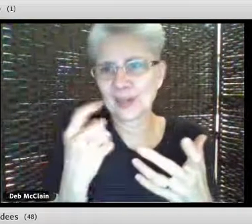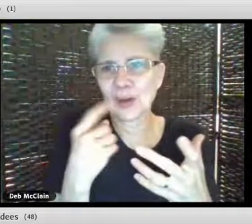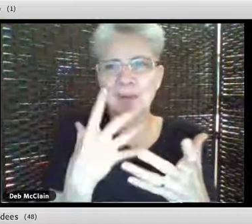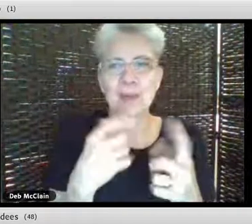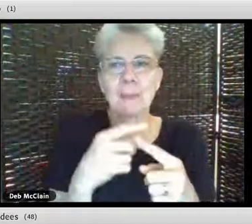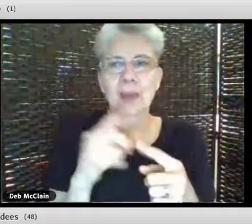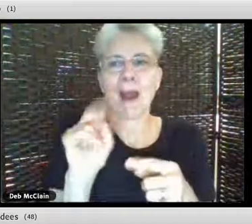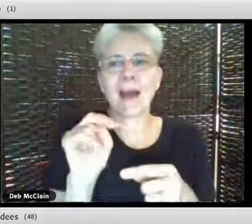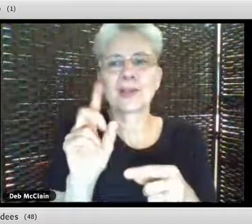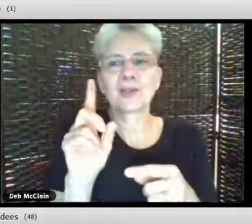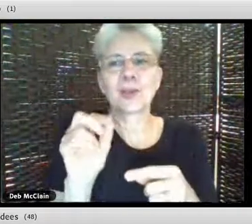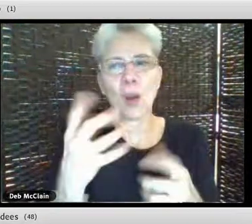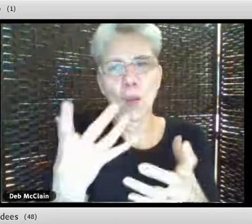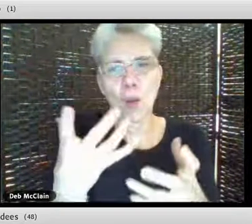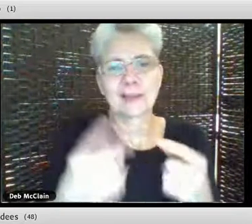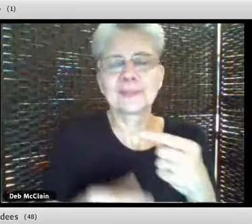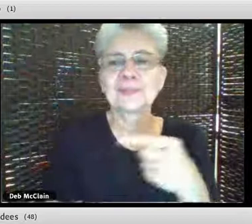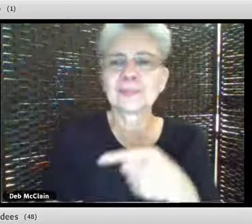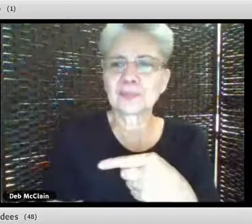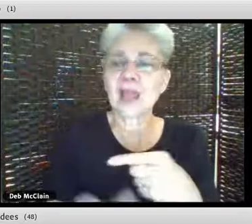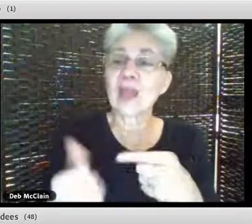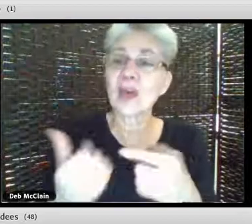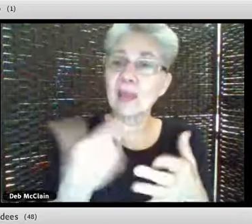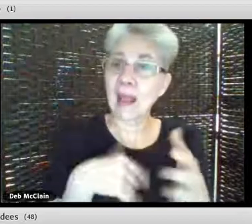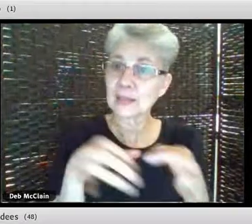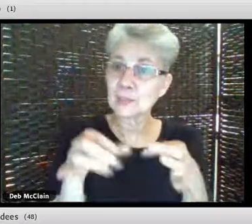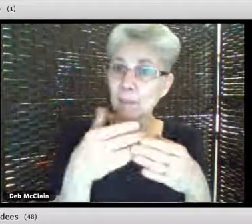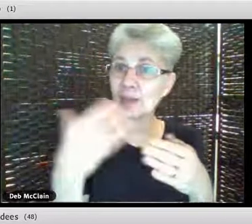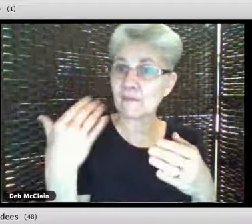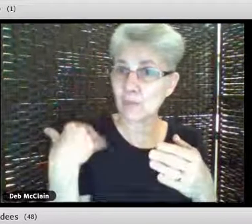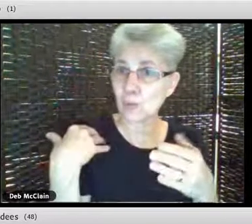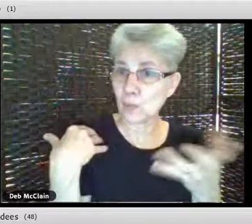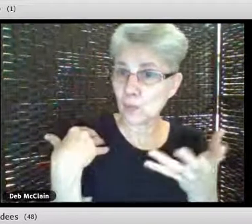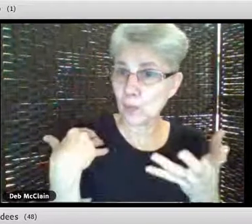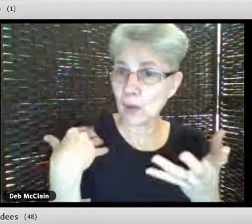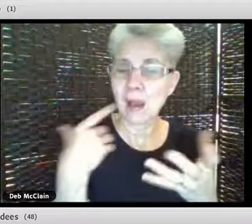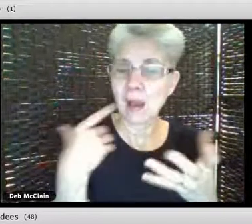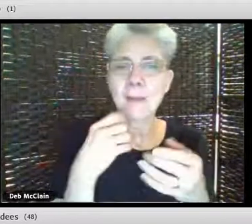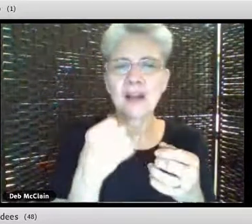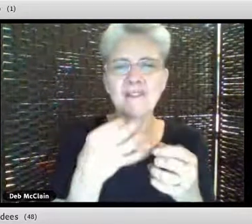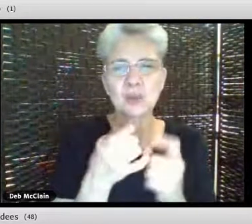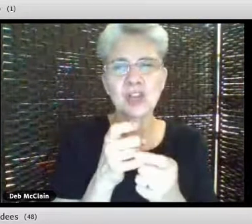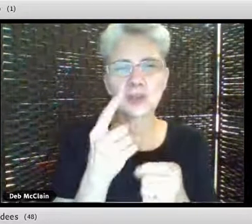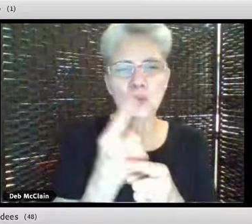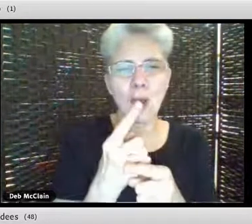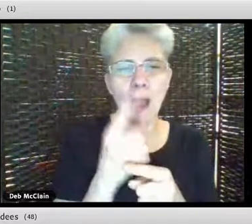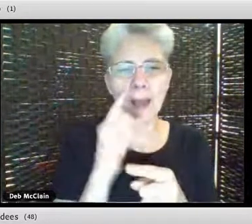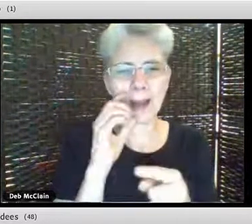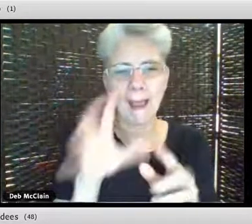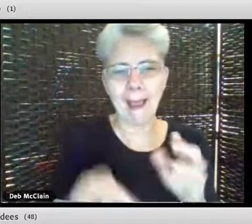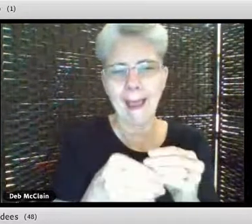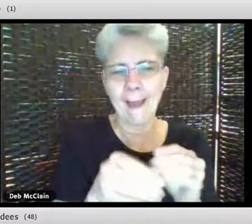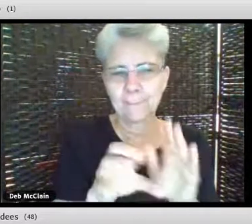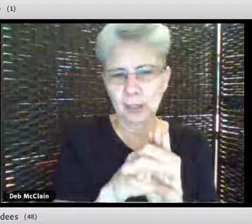I don't know what I do, but sometimes I make mistakes, so I like to be able to undo. Now, the other thing, like I was telling you about --